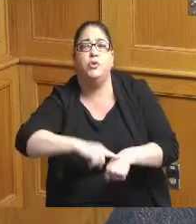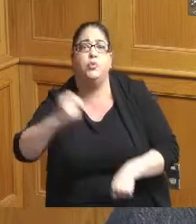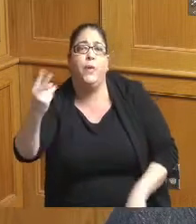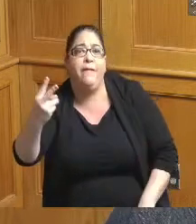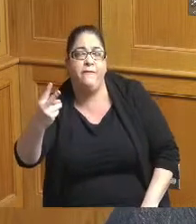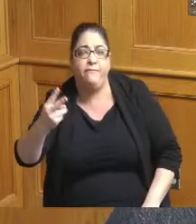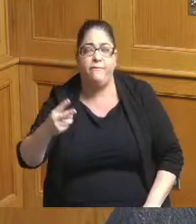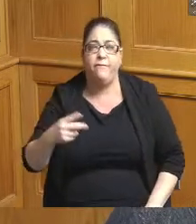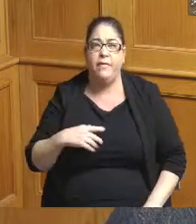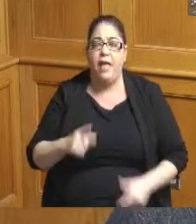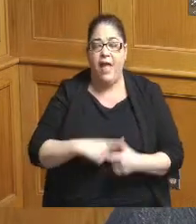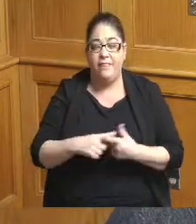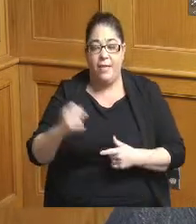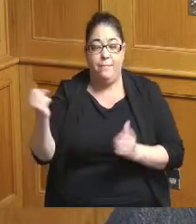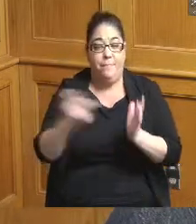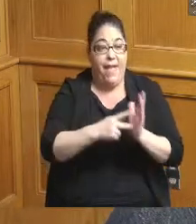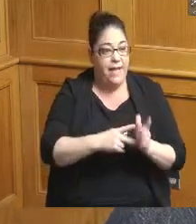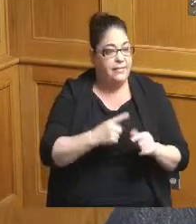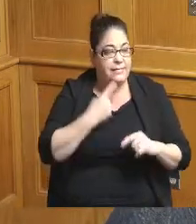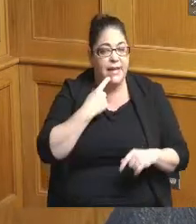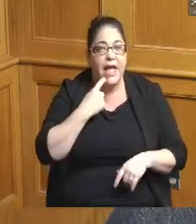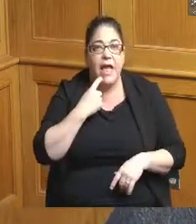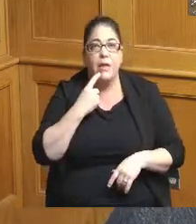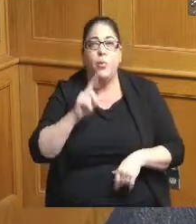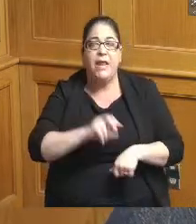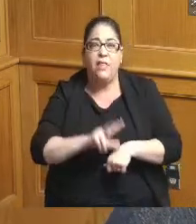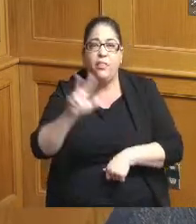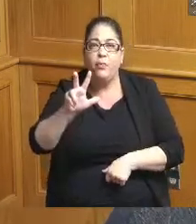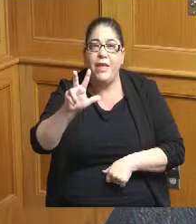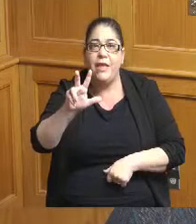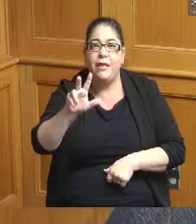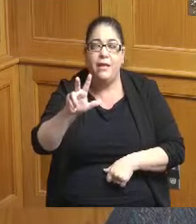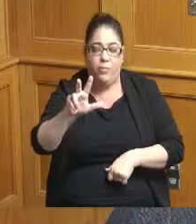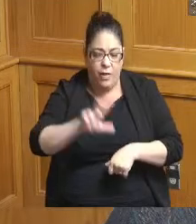then come back we need three million by three o'clock and we were rushing this money out we